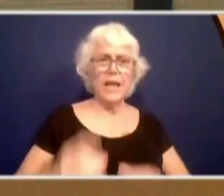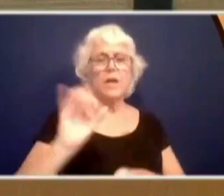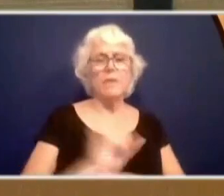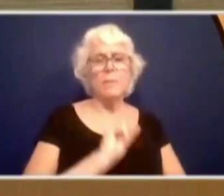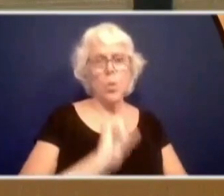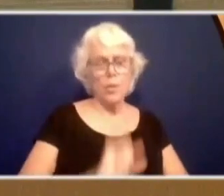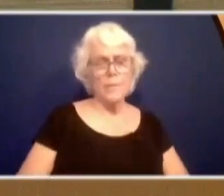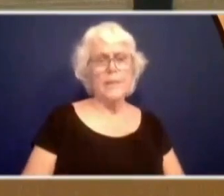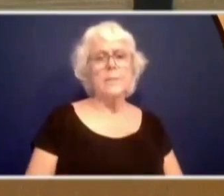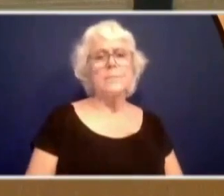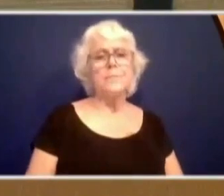OK.